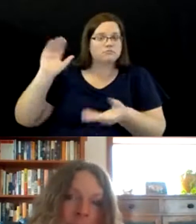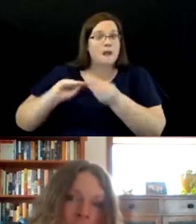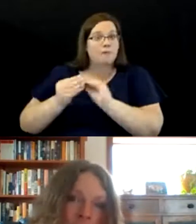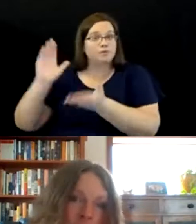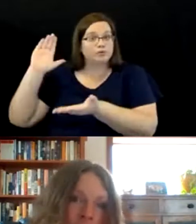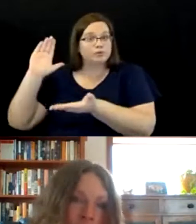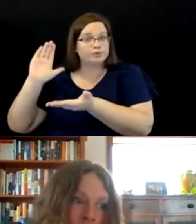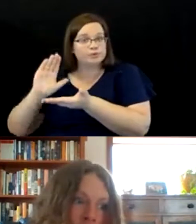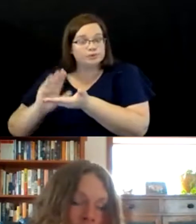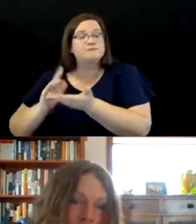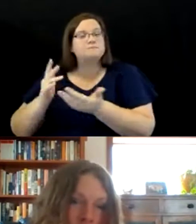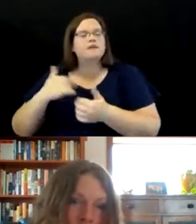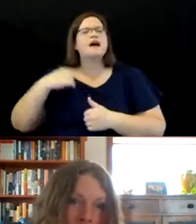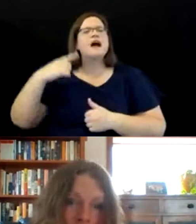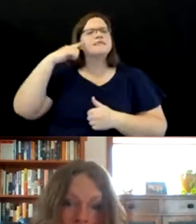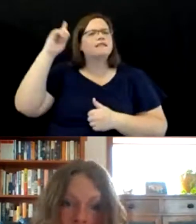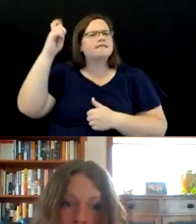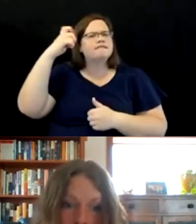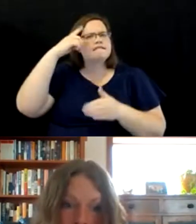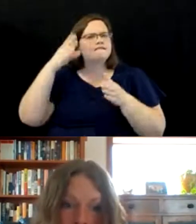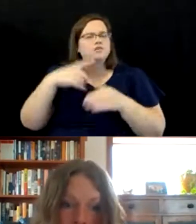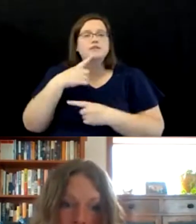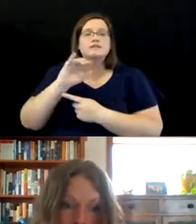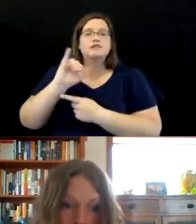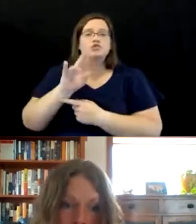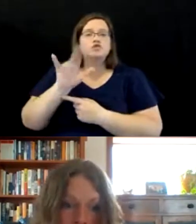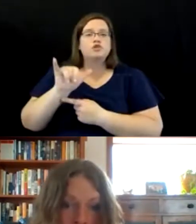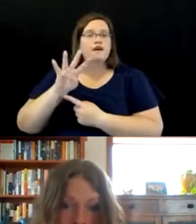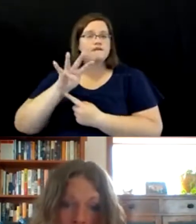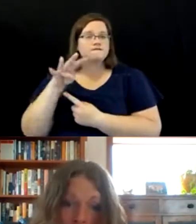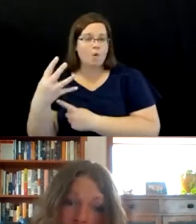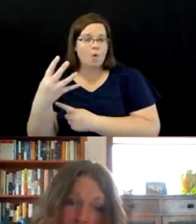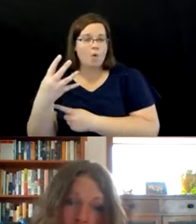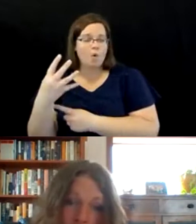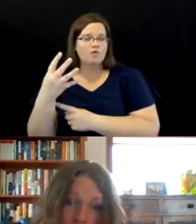Governor has stated that July 4th would be kind of a target date to look